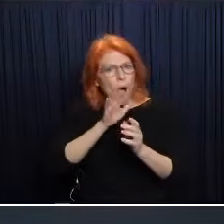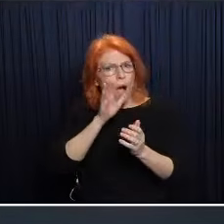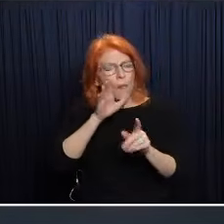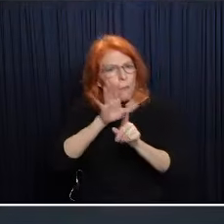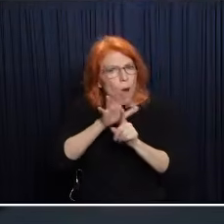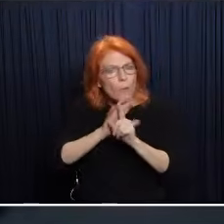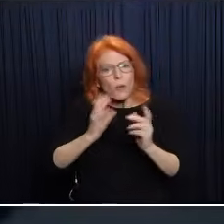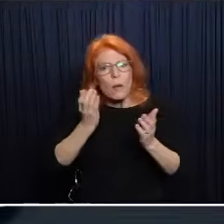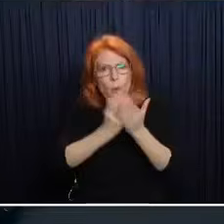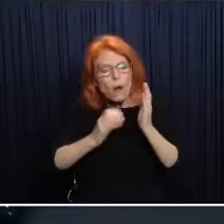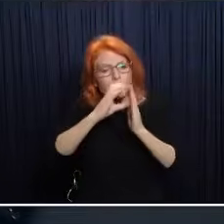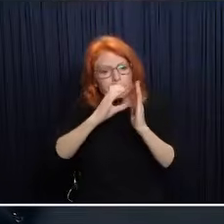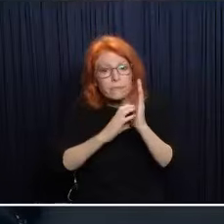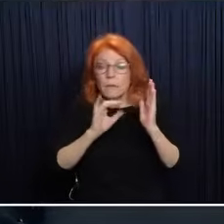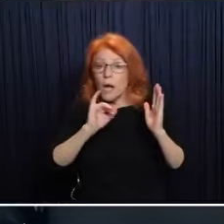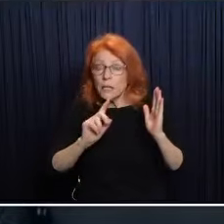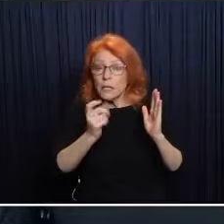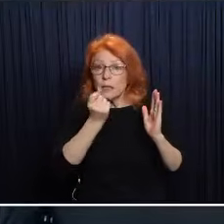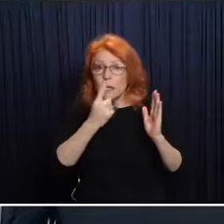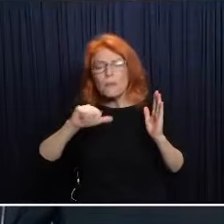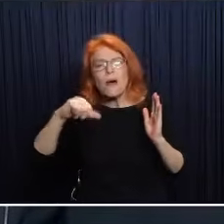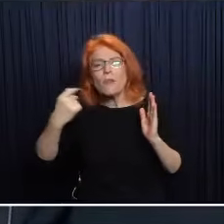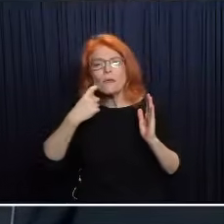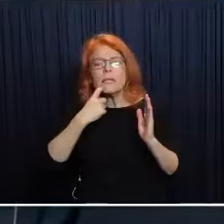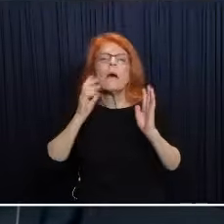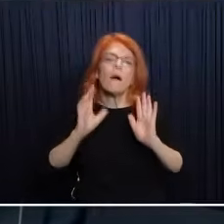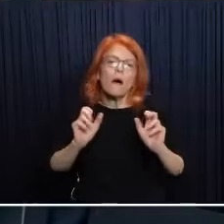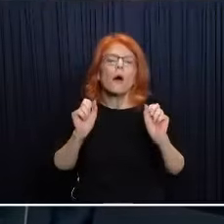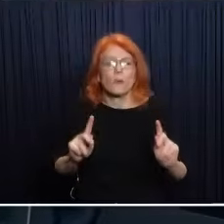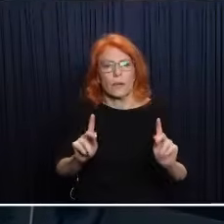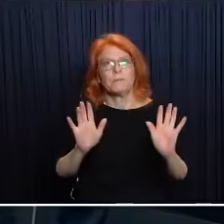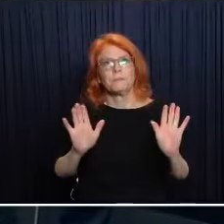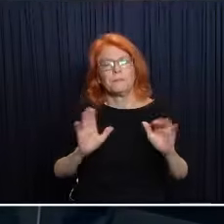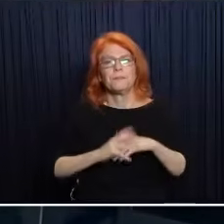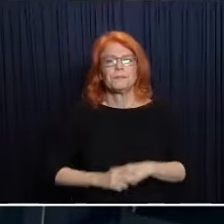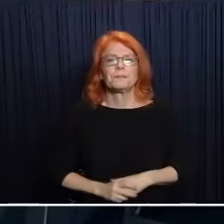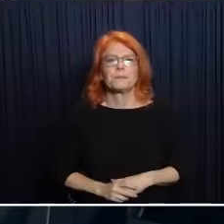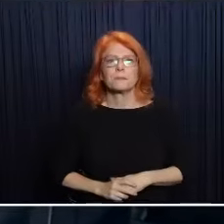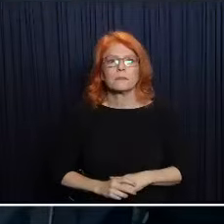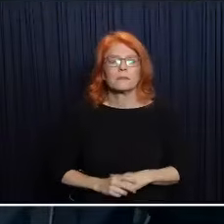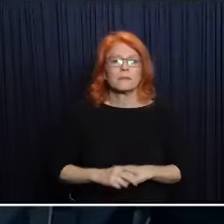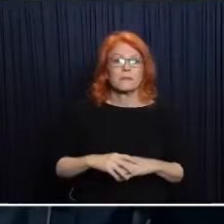AMERICAN PEOPLE. THERE ARE PROVISIONS OF THE SAVE ACT EXTREMELY POPULAR,